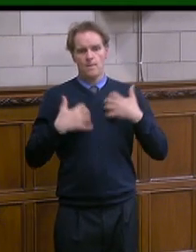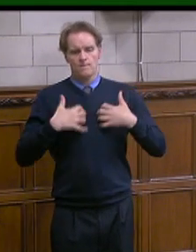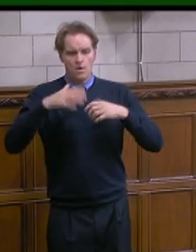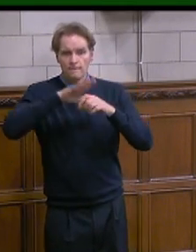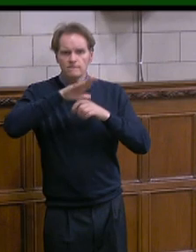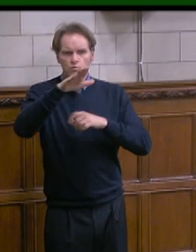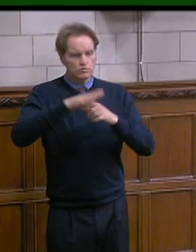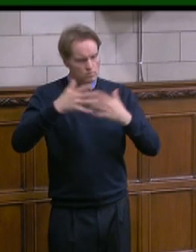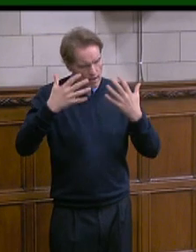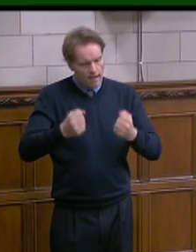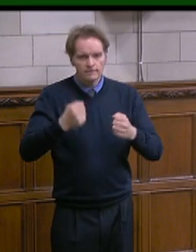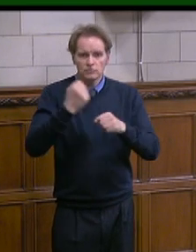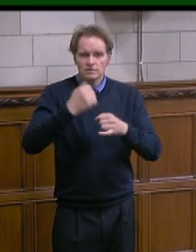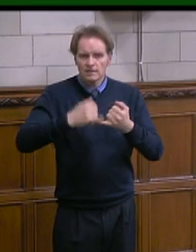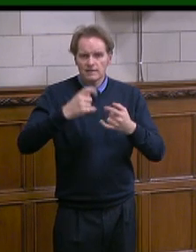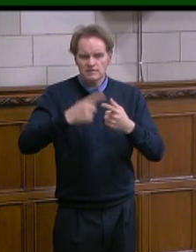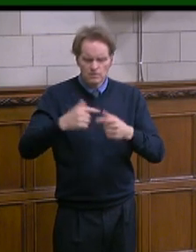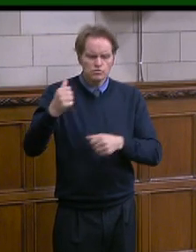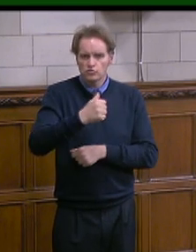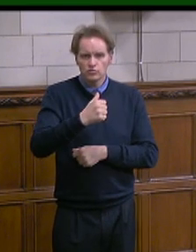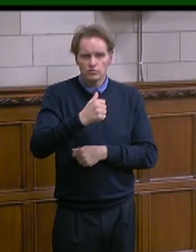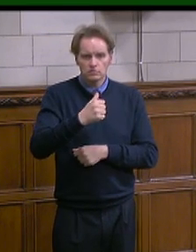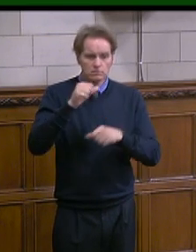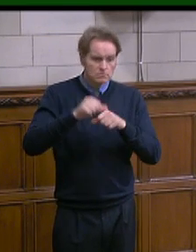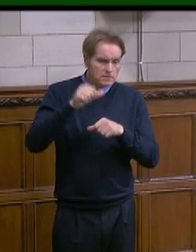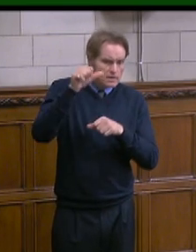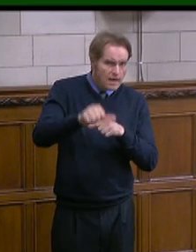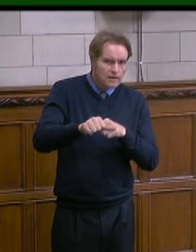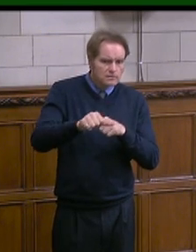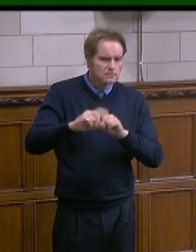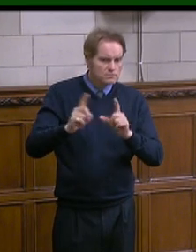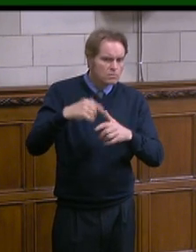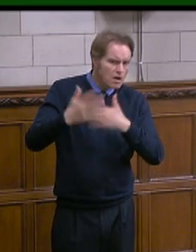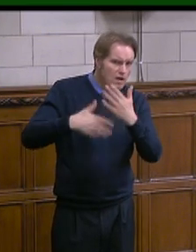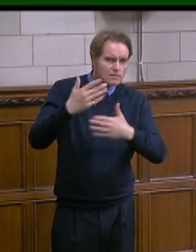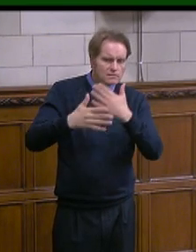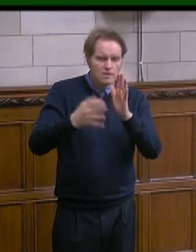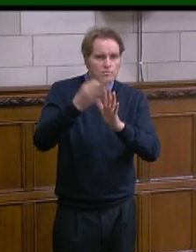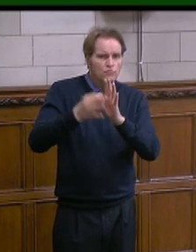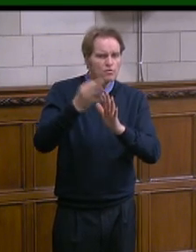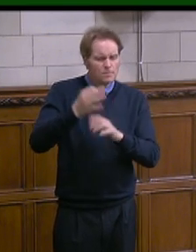Today would be great, next Monday would do also, but soon, Minister, please—soon.